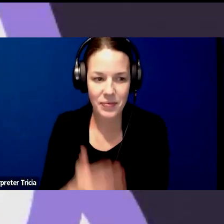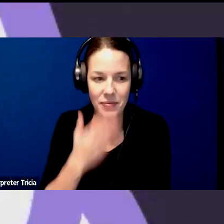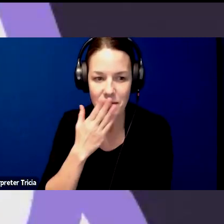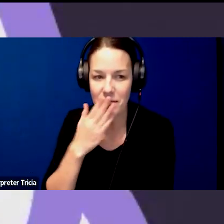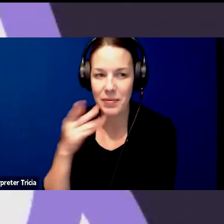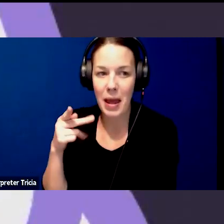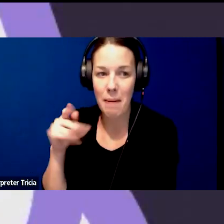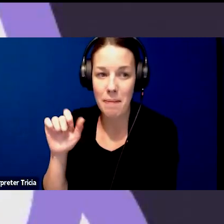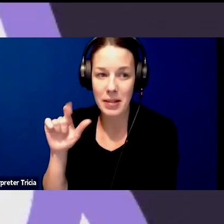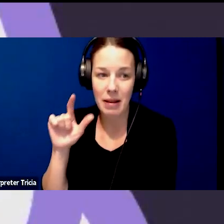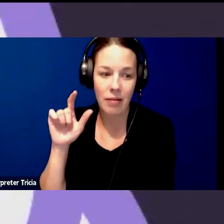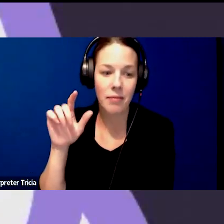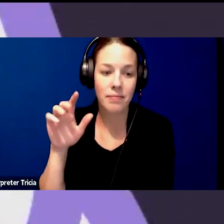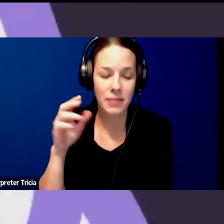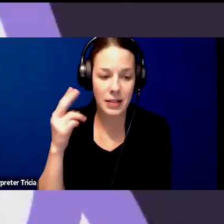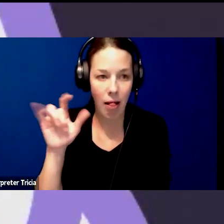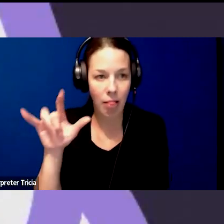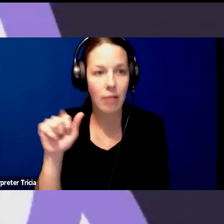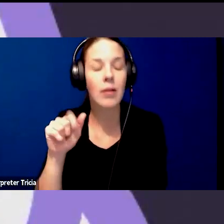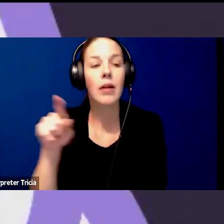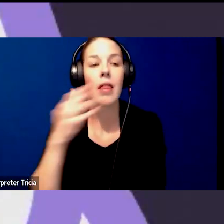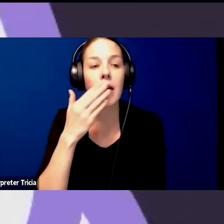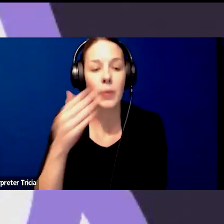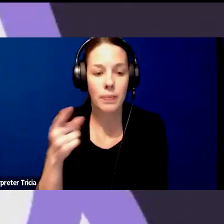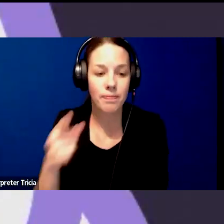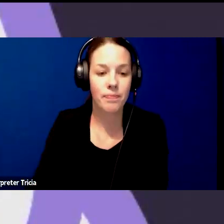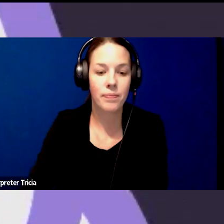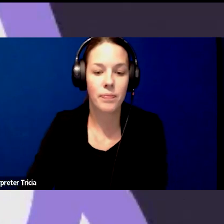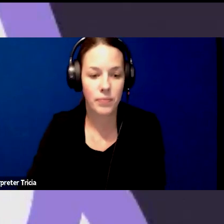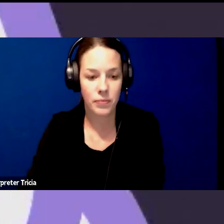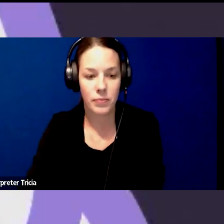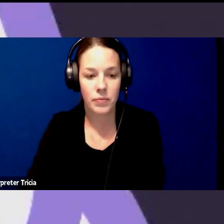This is Heather speaking. So now we're going to pull up a brief video